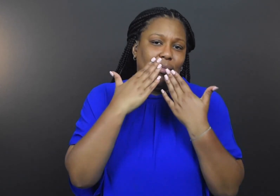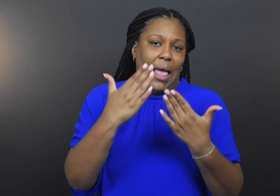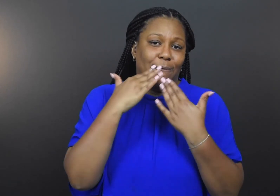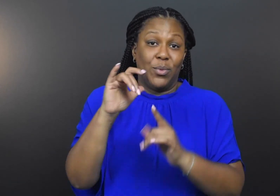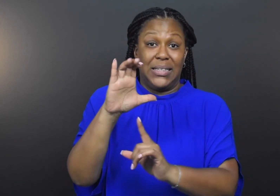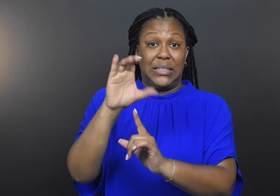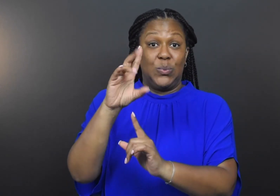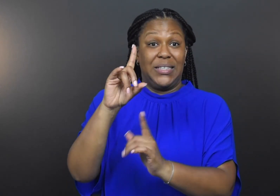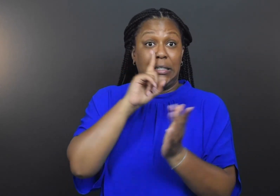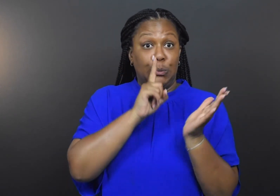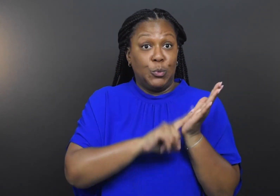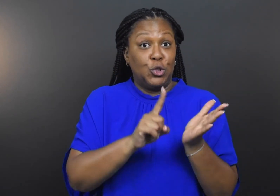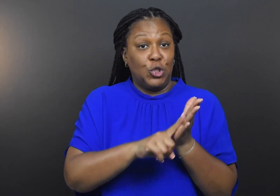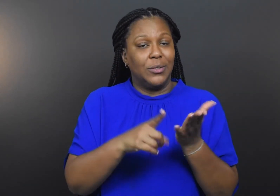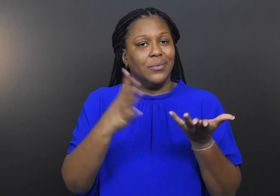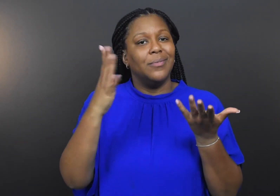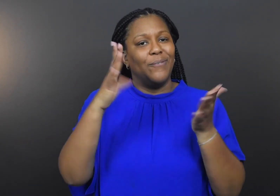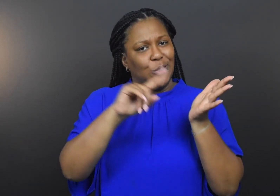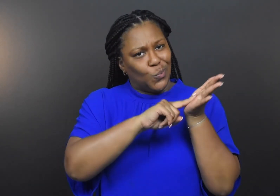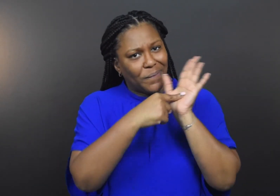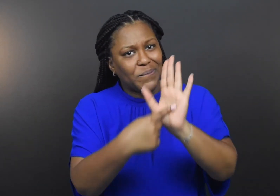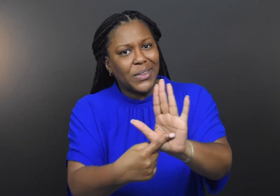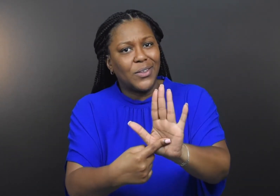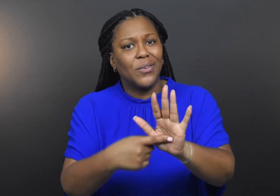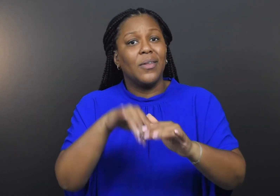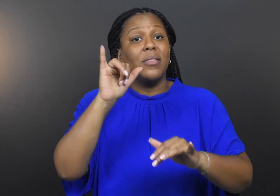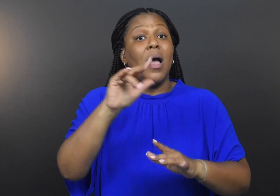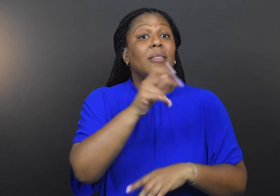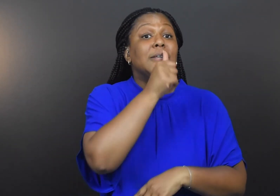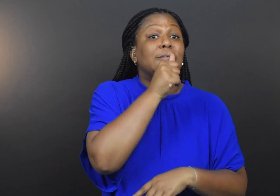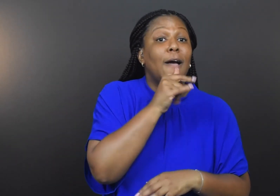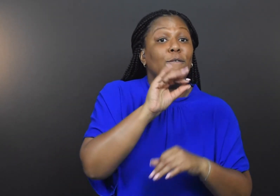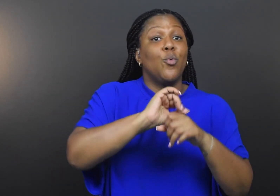Leandris is thankful that CDC research revealed the disproportionate suffering